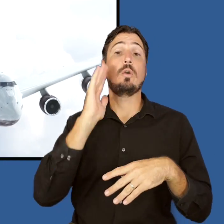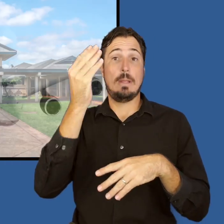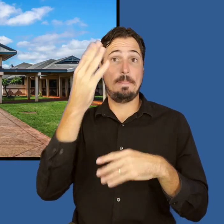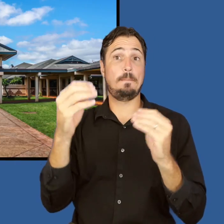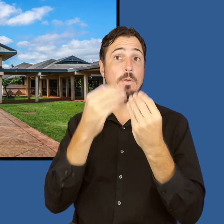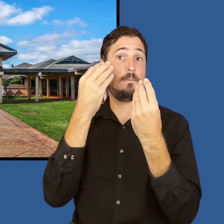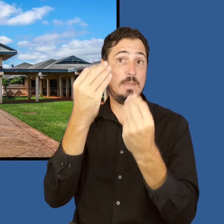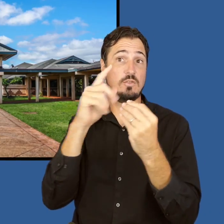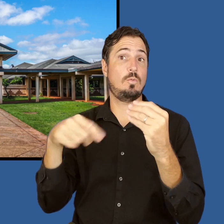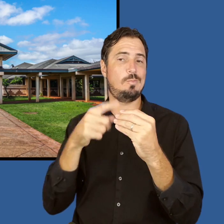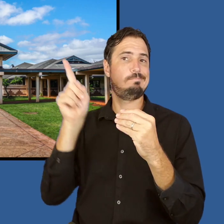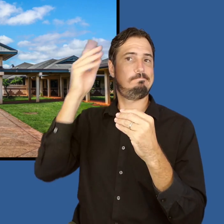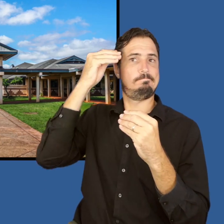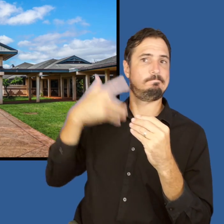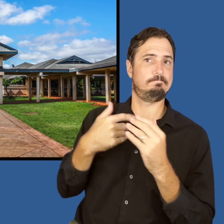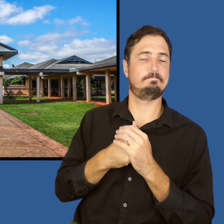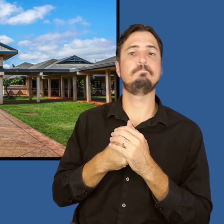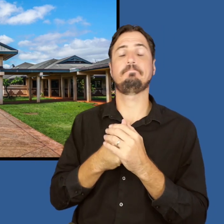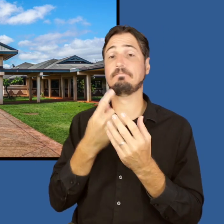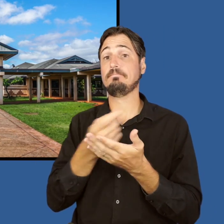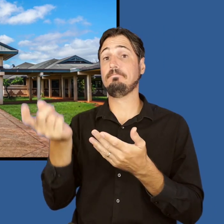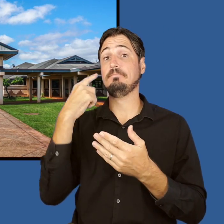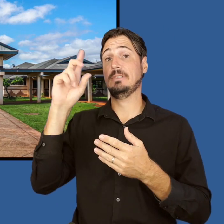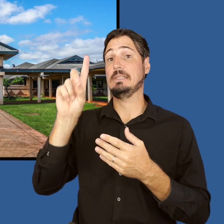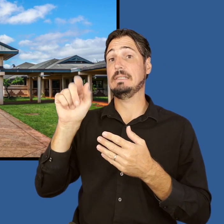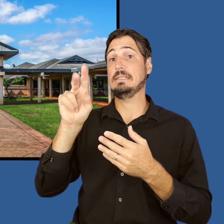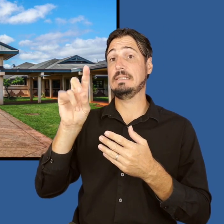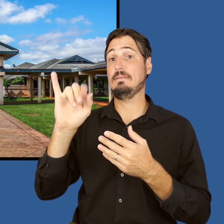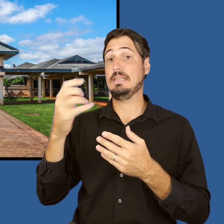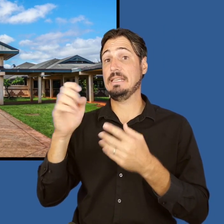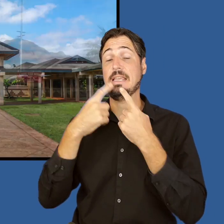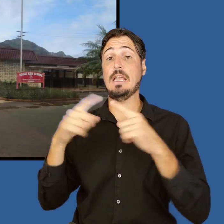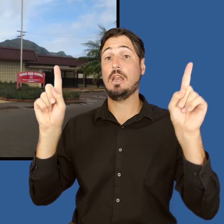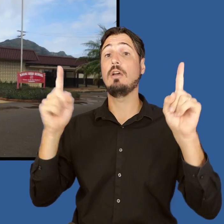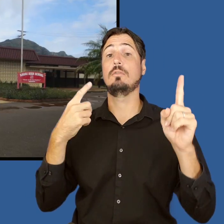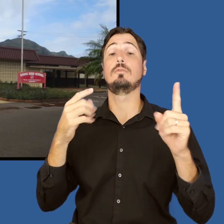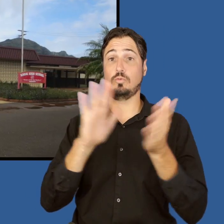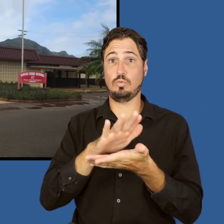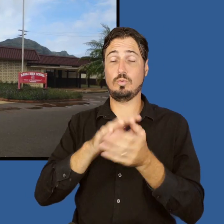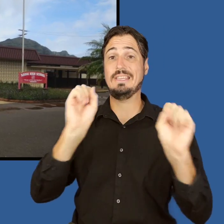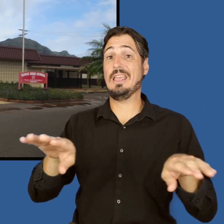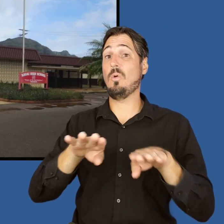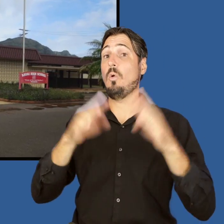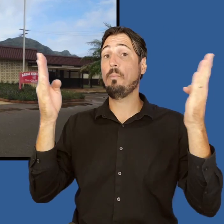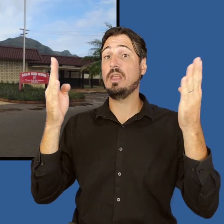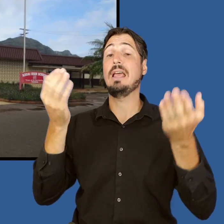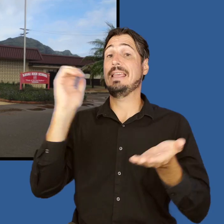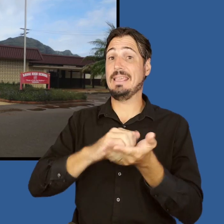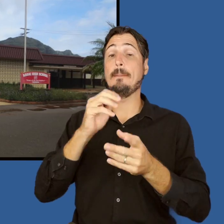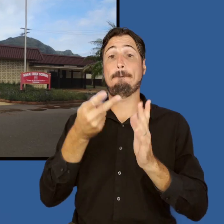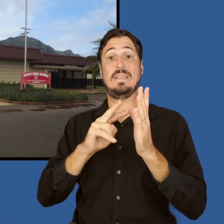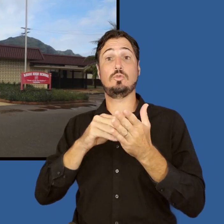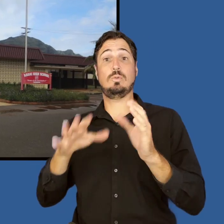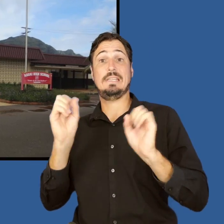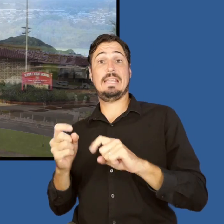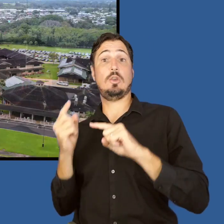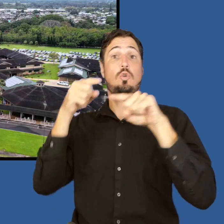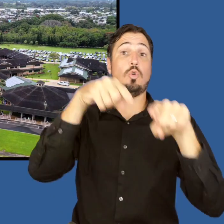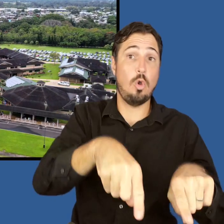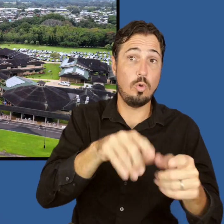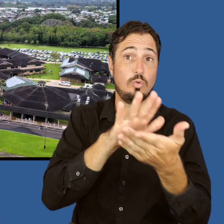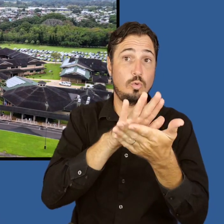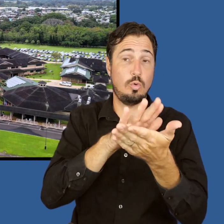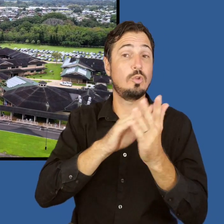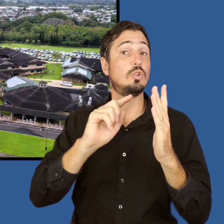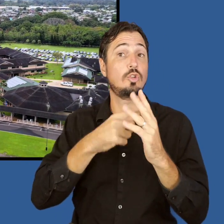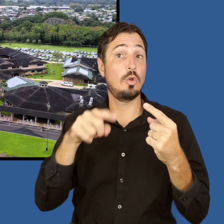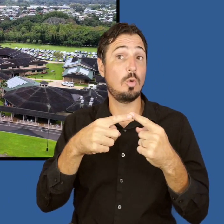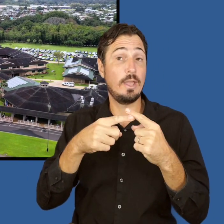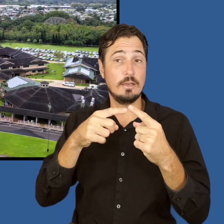Last week, Governor Ige announced that DOE schools will be allowed to reopen to more in-person learning at the start of the Second Quarter. Today, we welcome our Kauai complex area